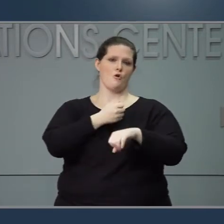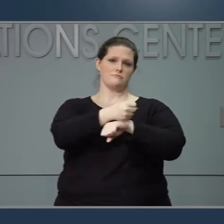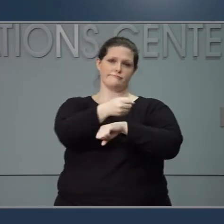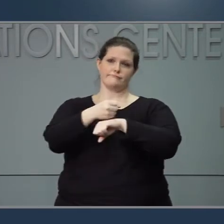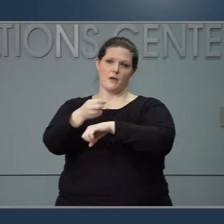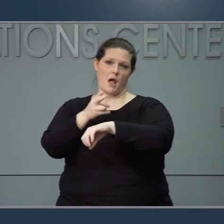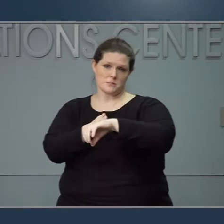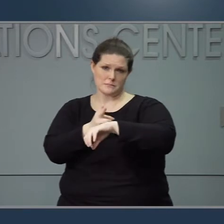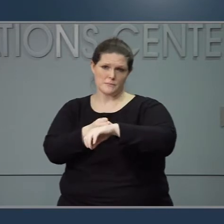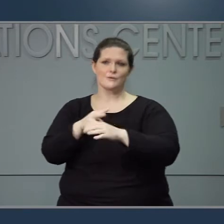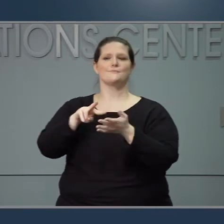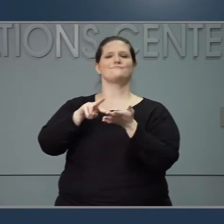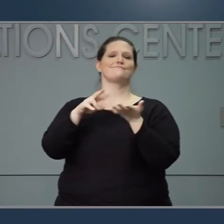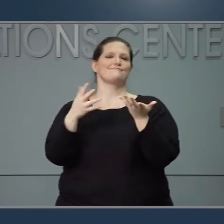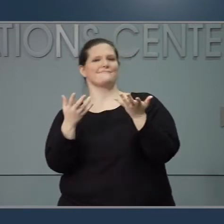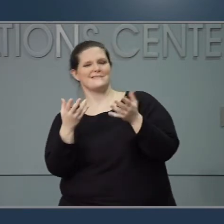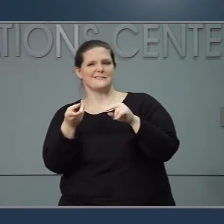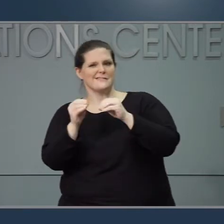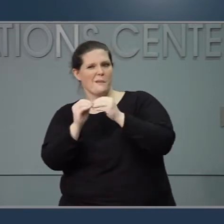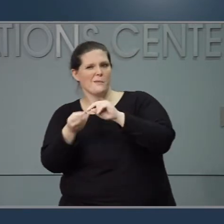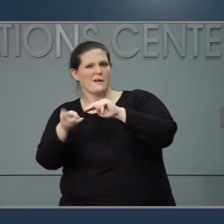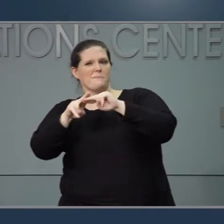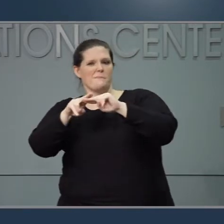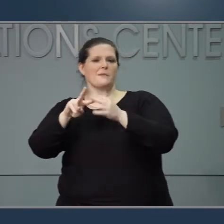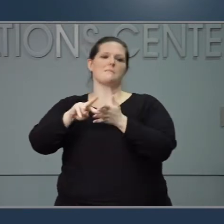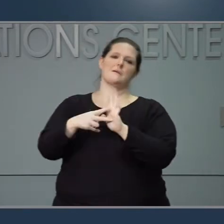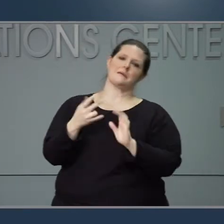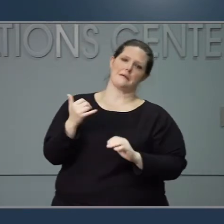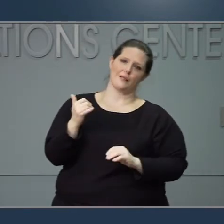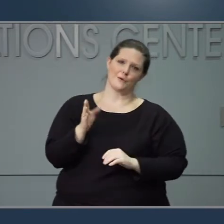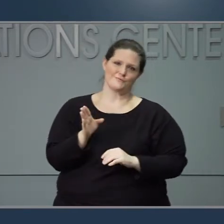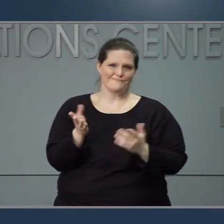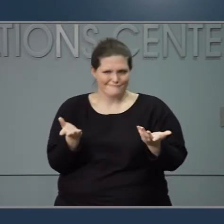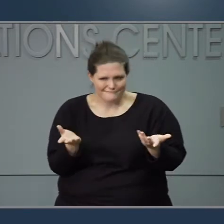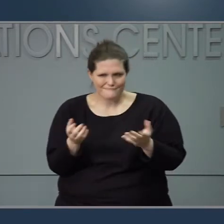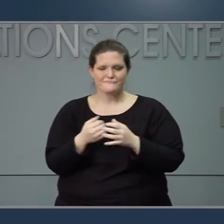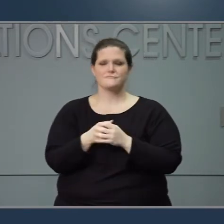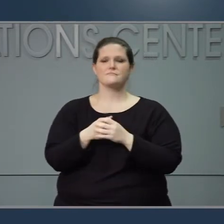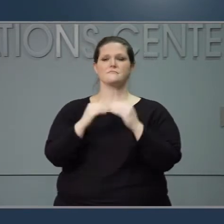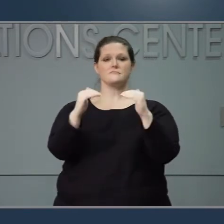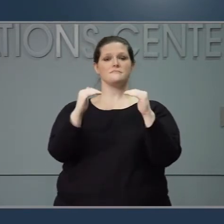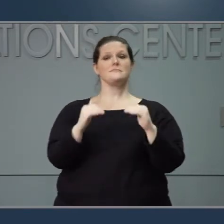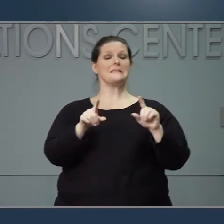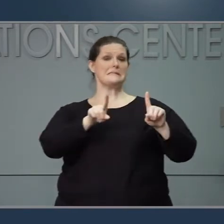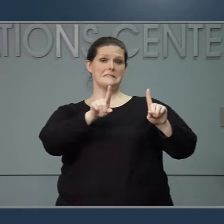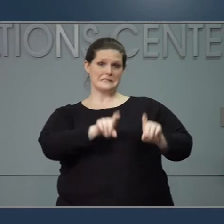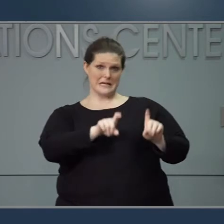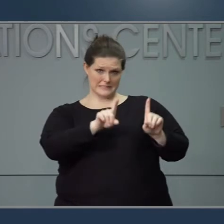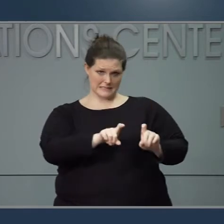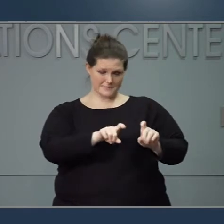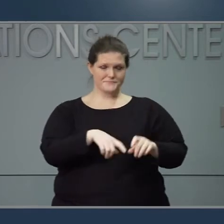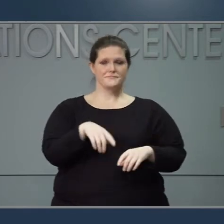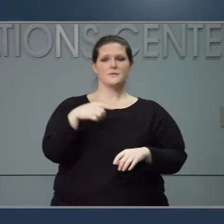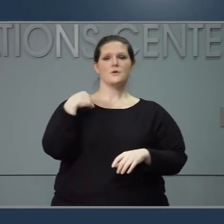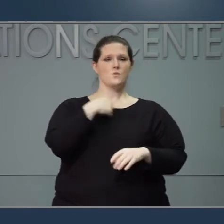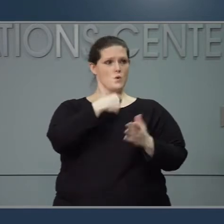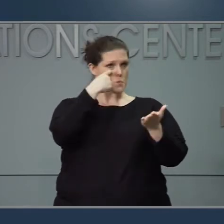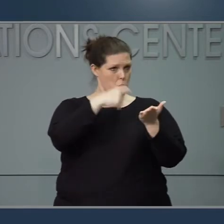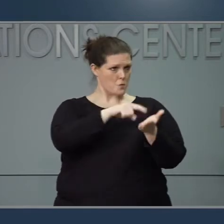LOS VULNERABLES Y PERMITIR QUE LOS SANOS VUELVAN A SUS VIDAS. Mr. Goforth: LA PRÓXIMA PREGUNTA PARA EL SEÑOR FOREST,